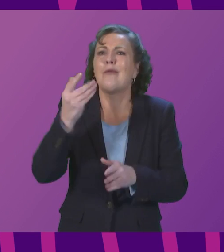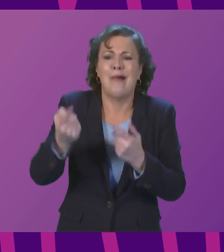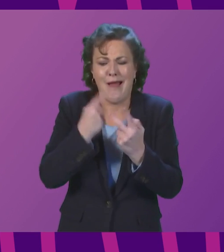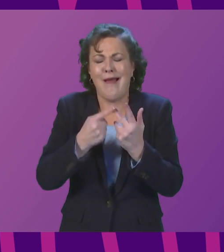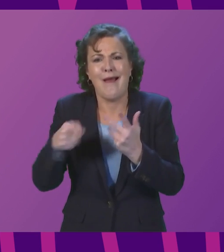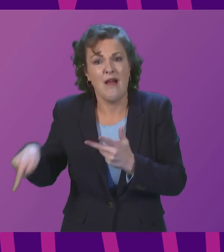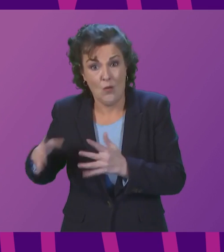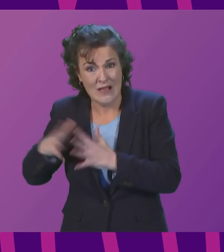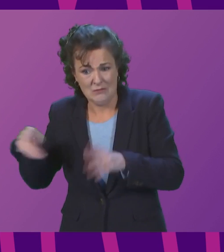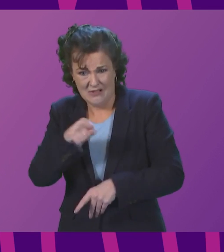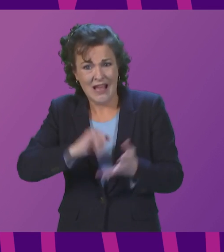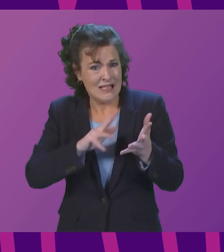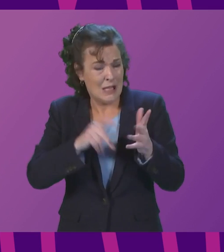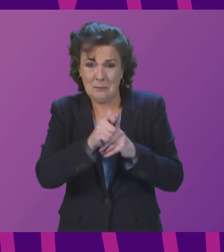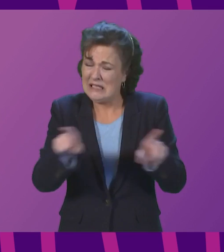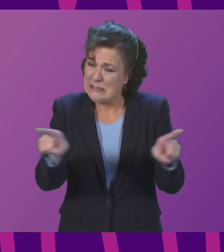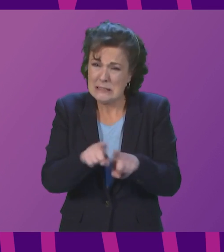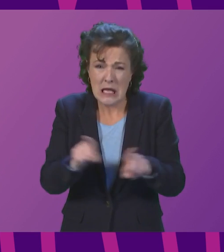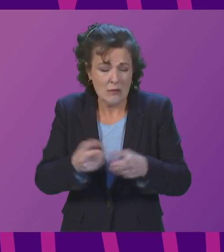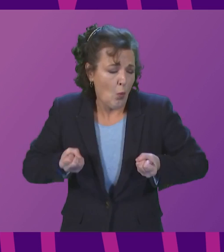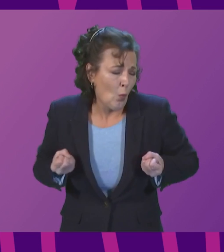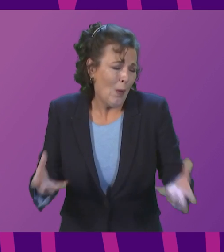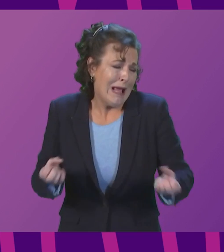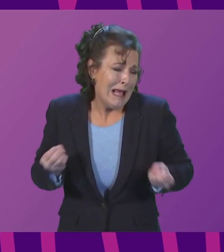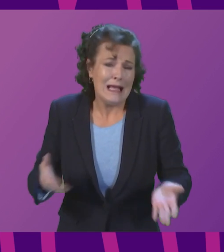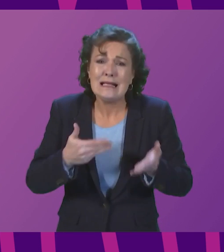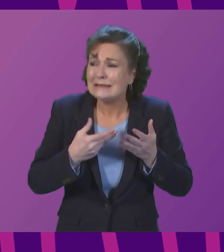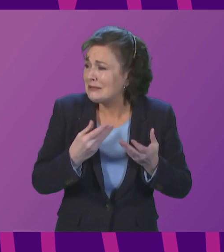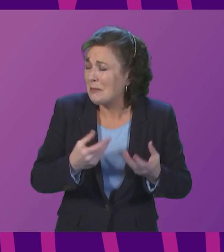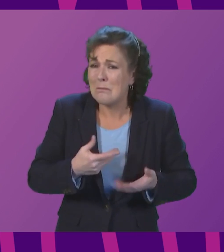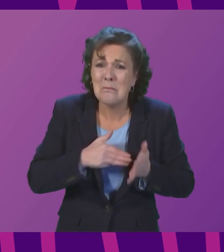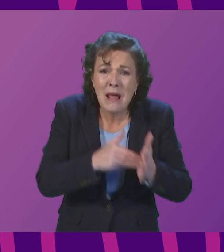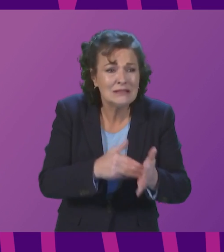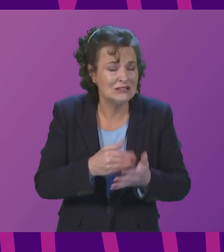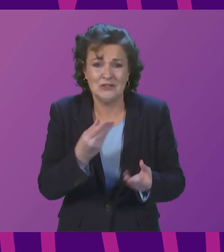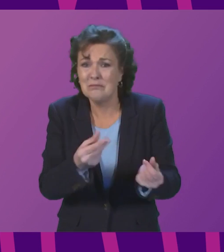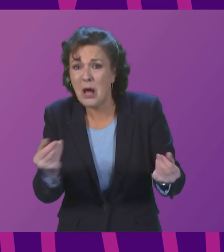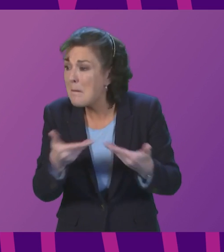work, and squanders hundreds of millions of pounds of public money due to incompetence and mismanagement.